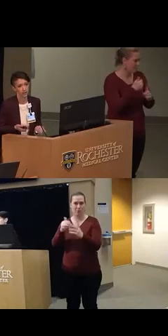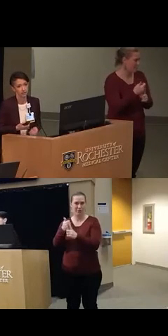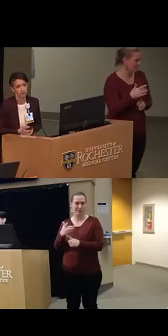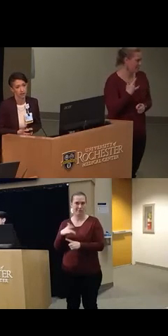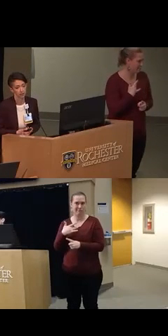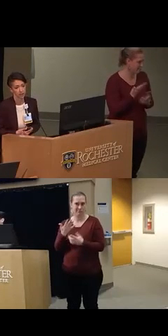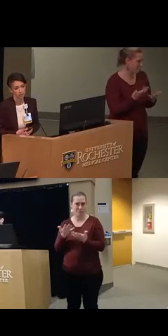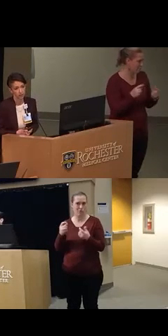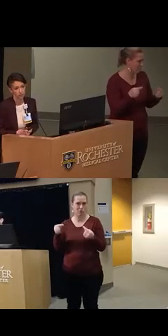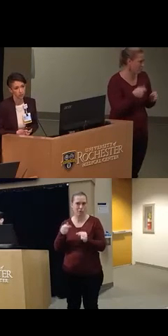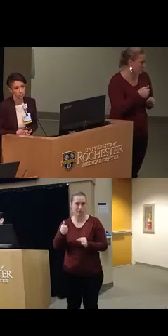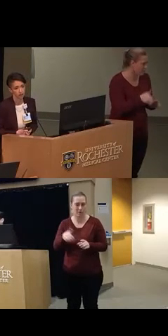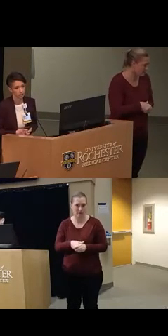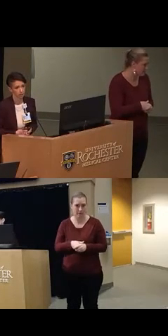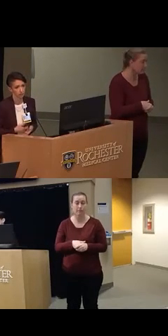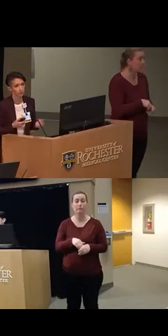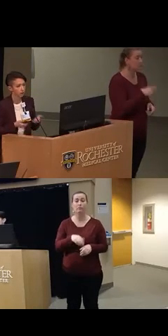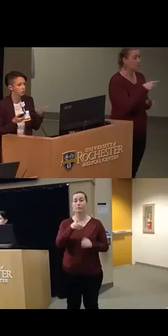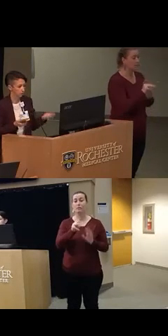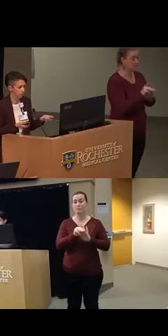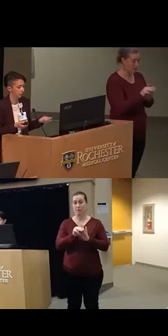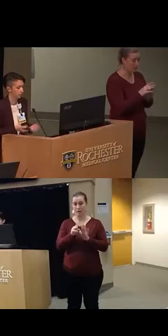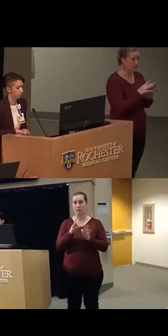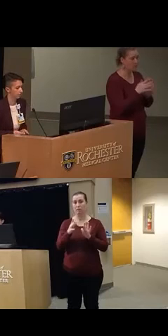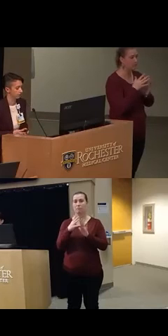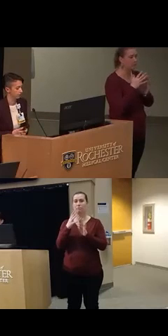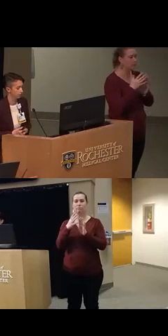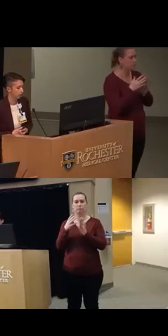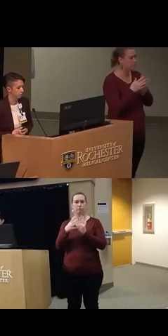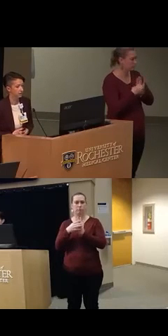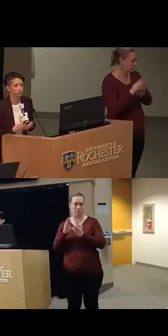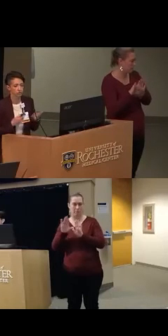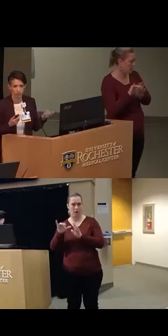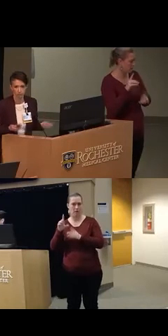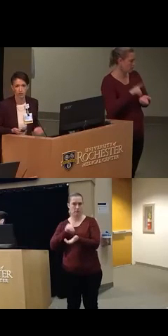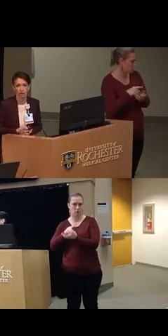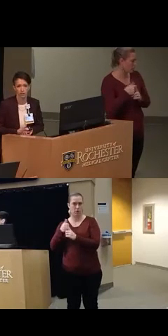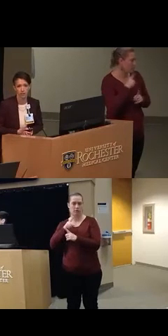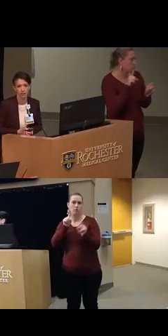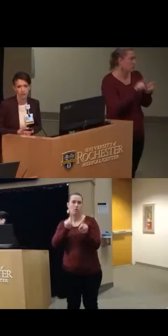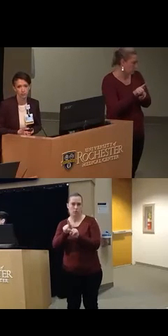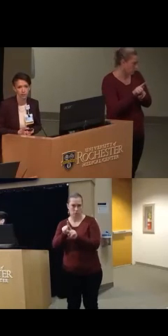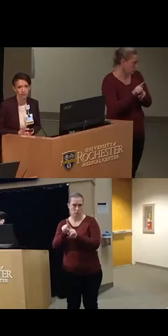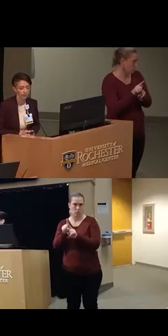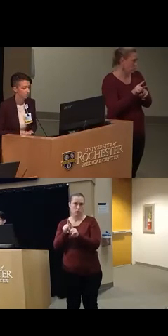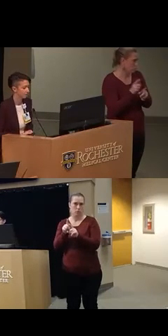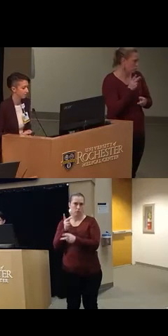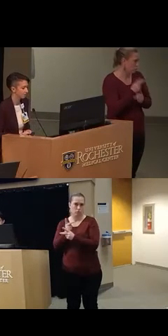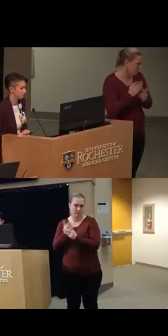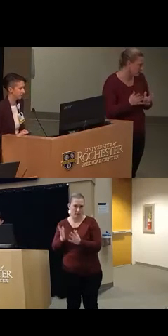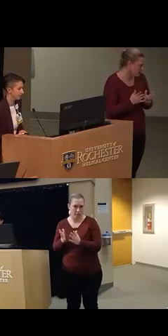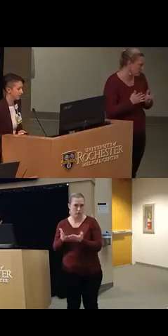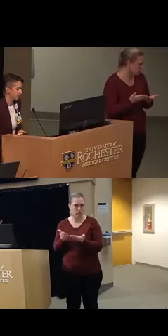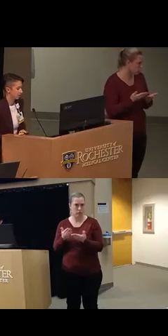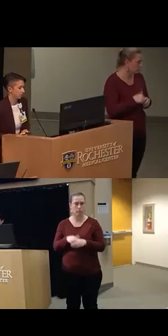adopted by other eaps who are also supporting supervisors um in these what can be tense moments